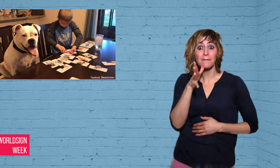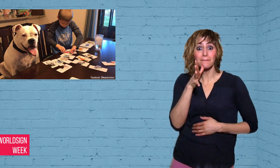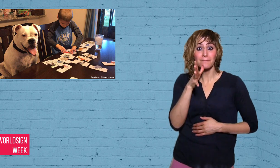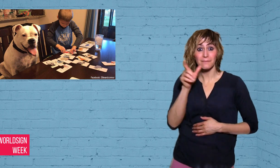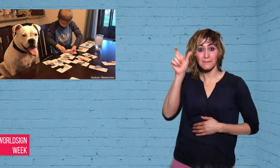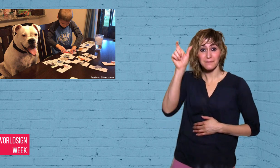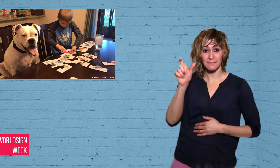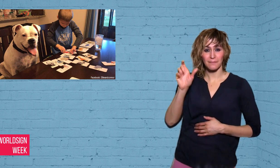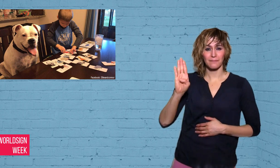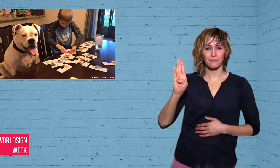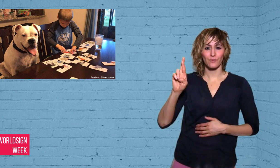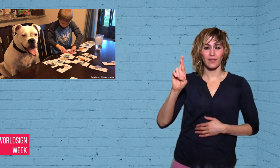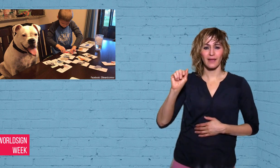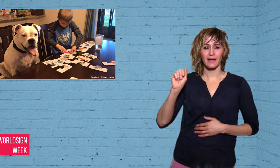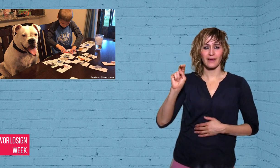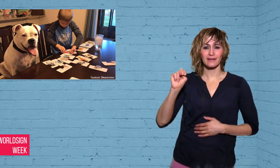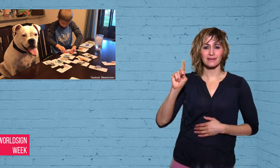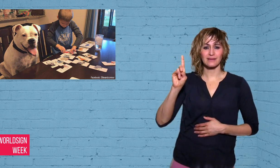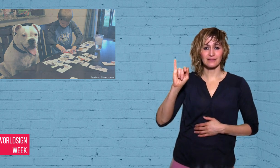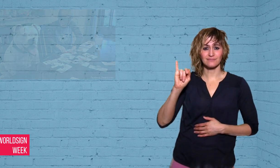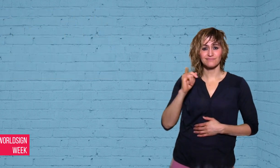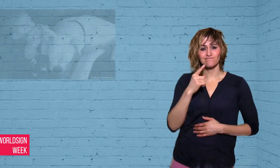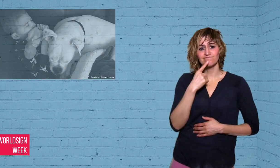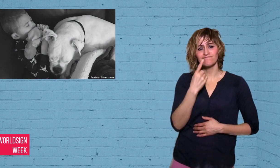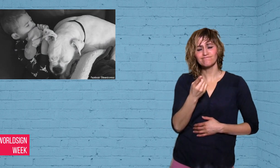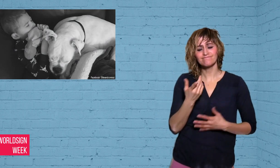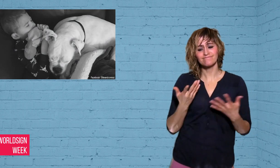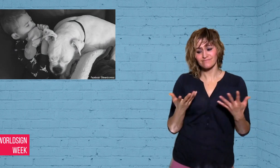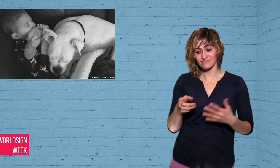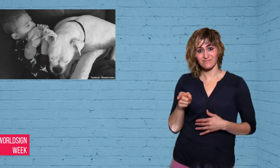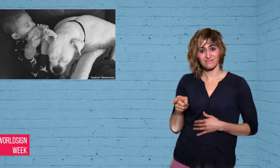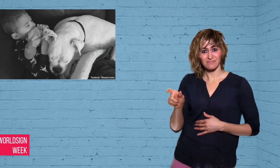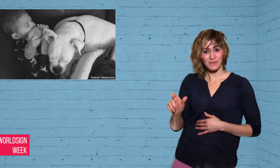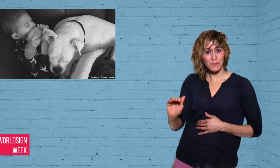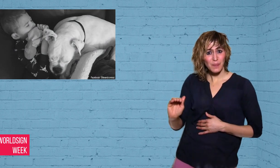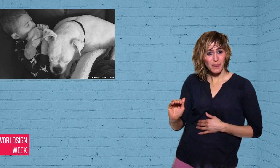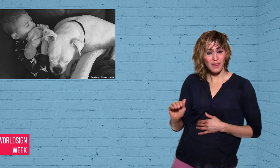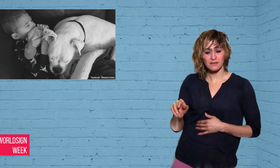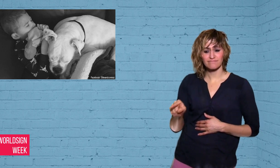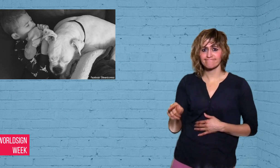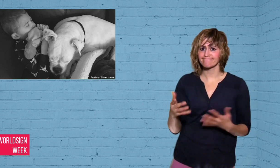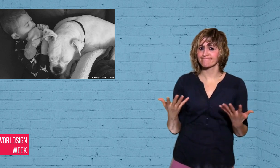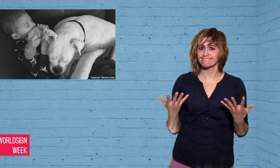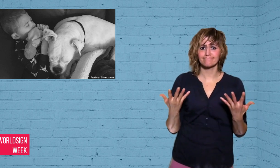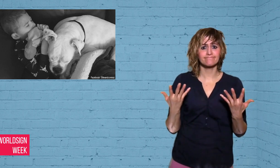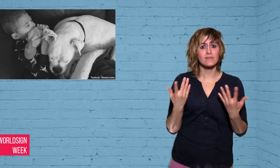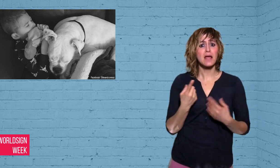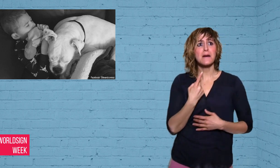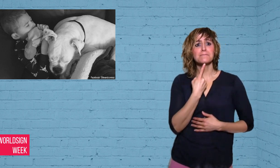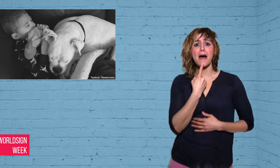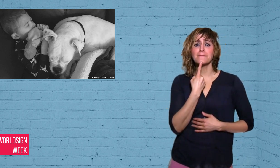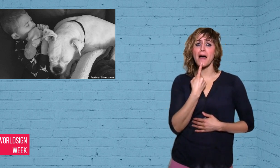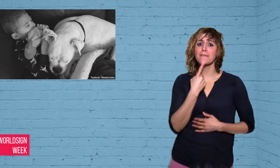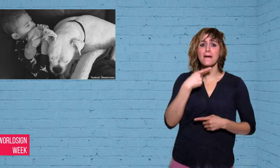and severely delayed psychologically,